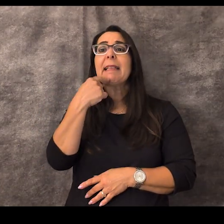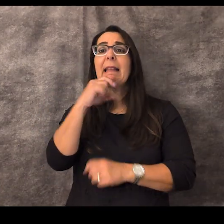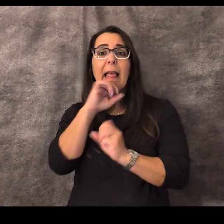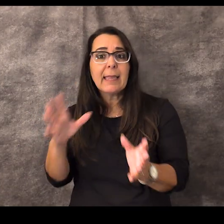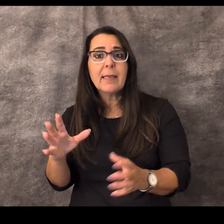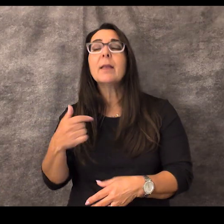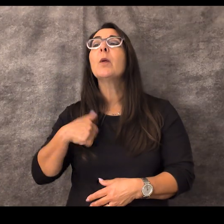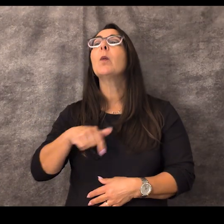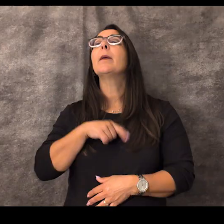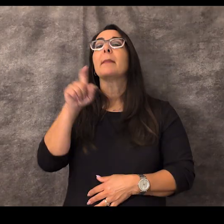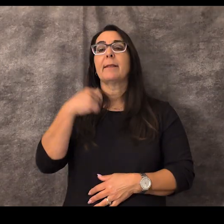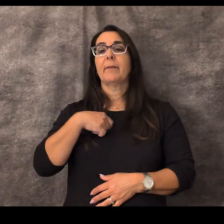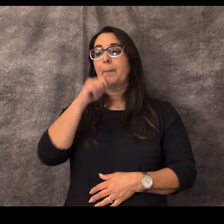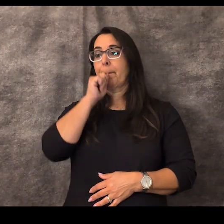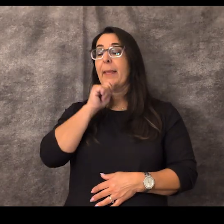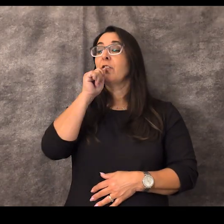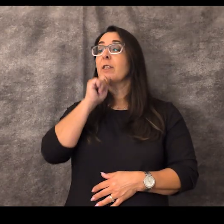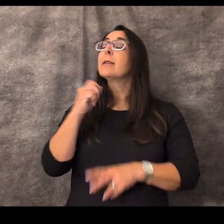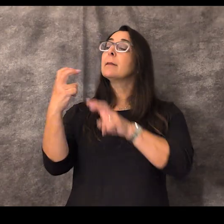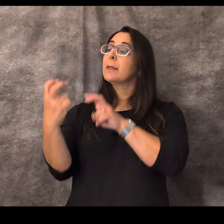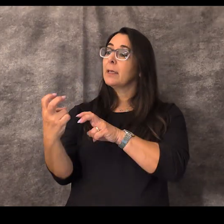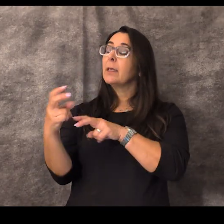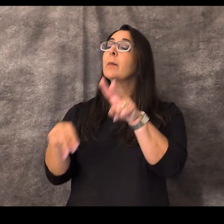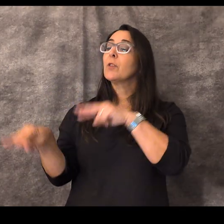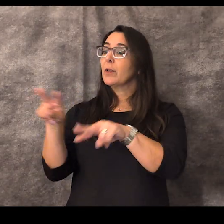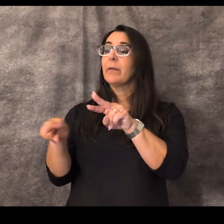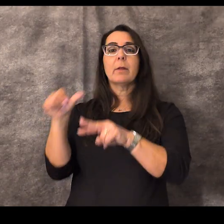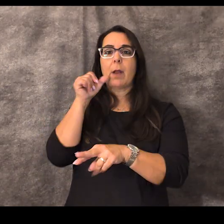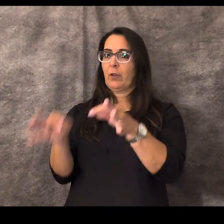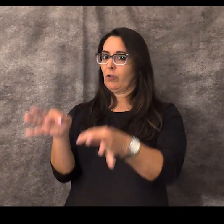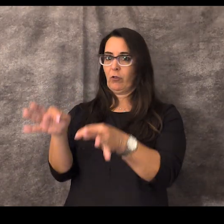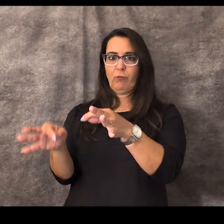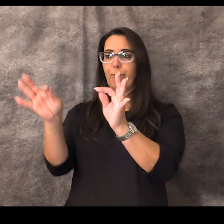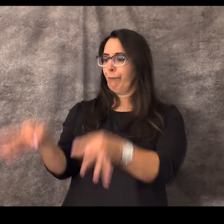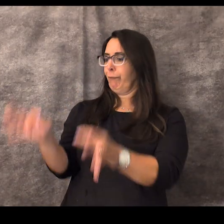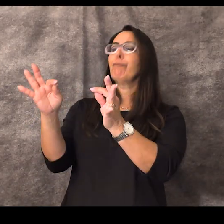To not judge with a positive lens,